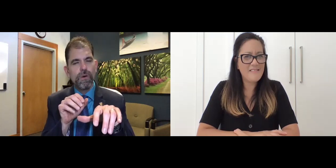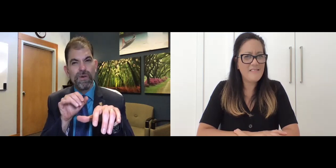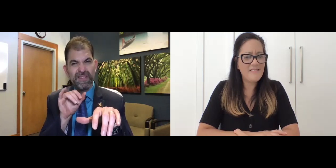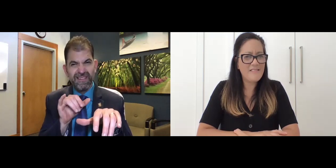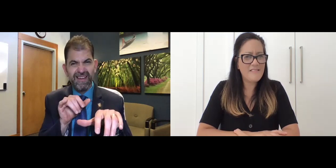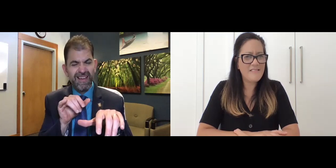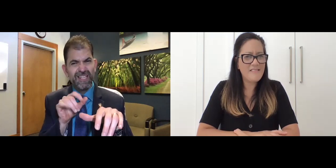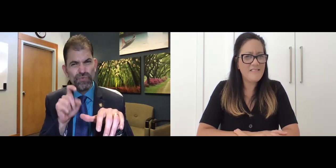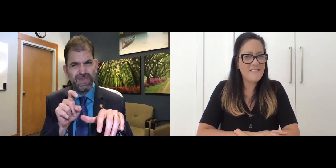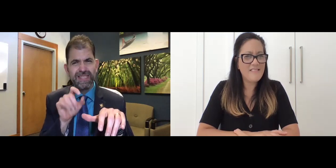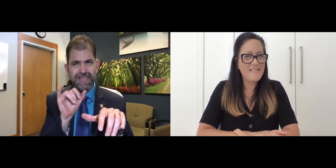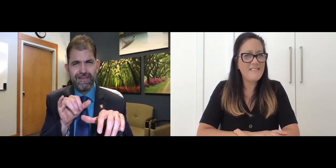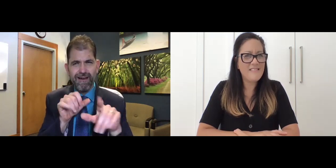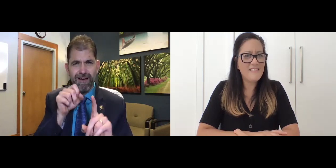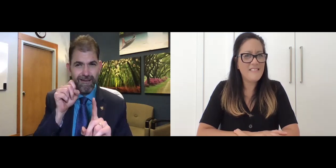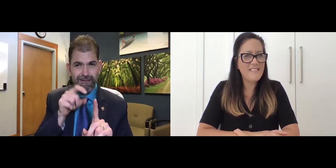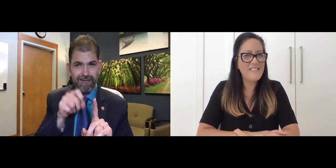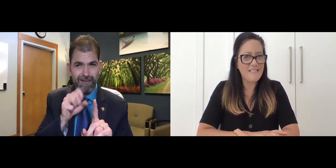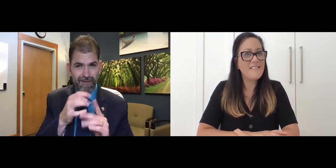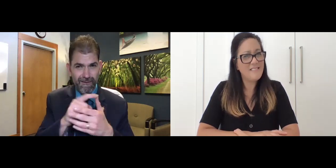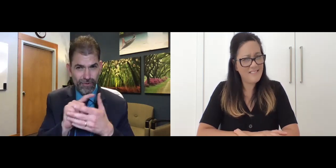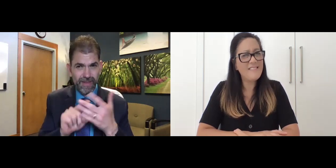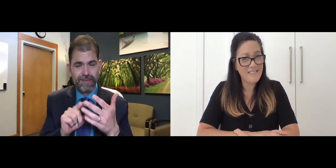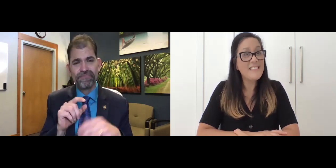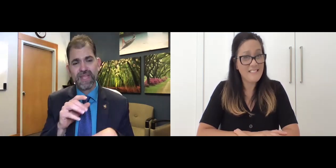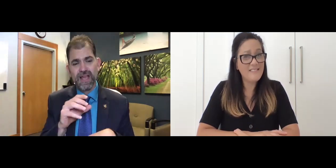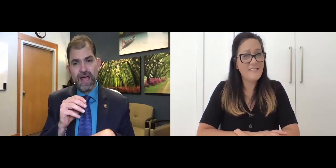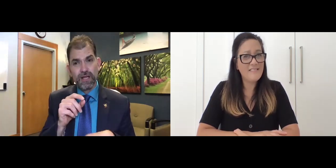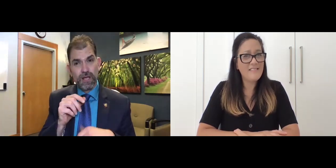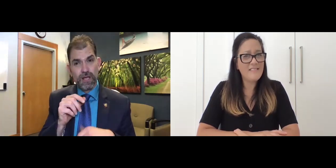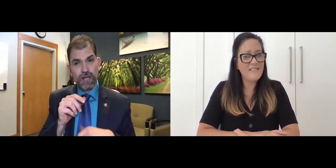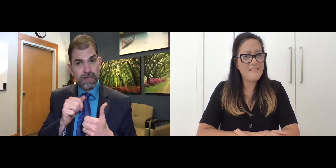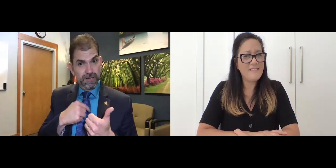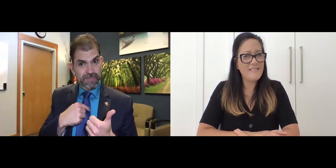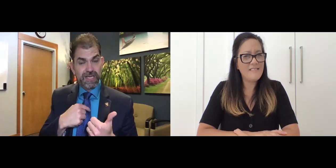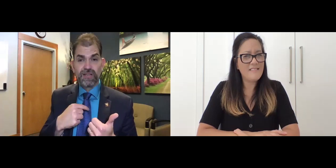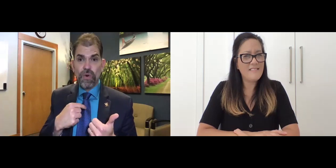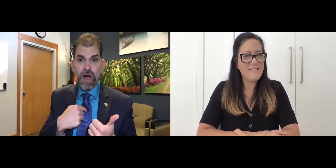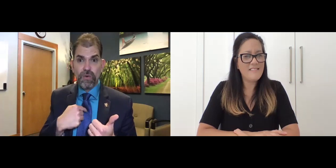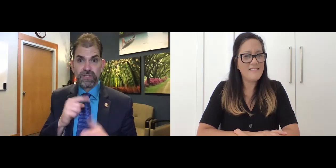at around age five which means language exposure prior to that is